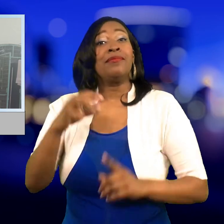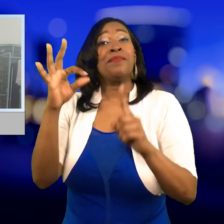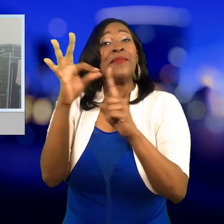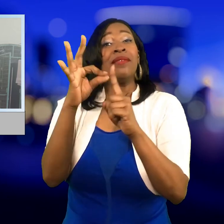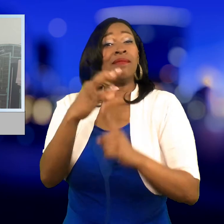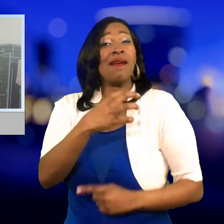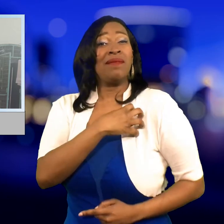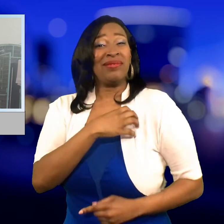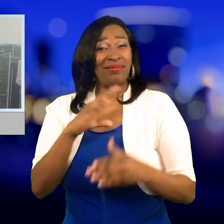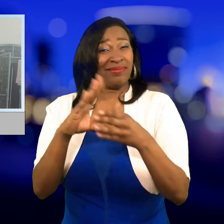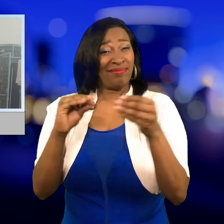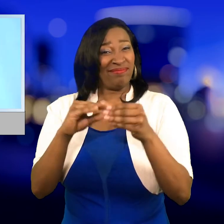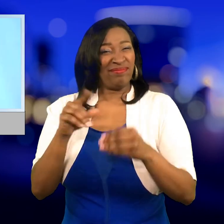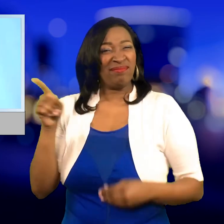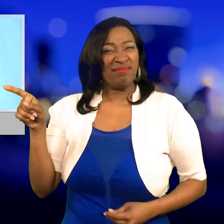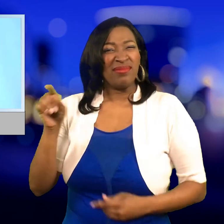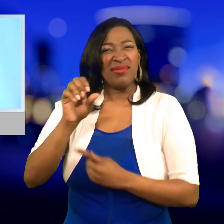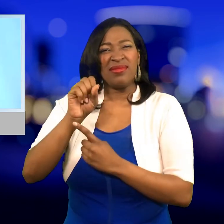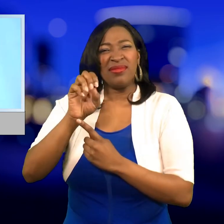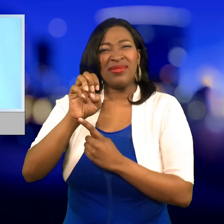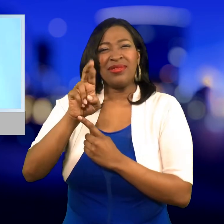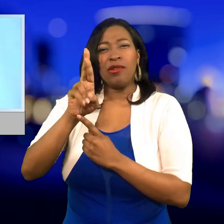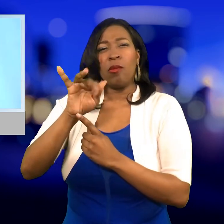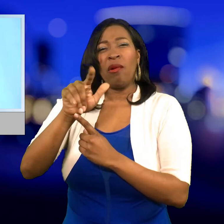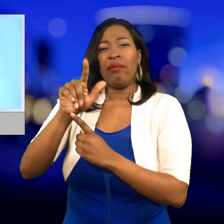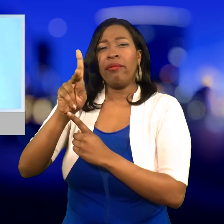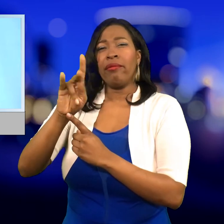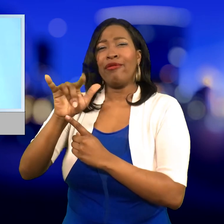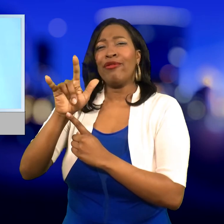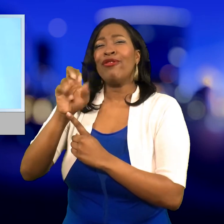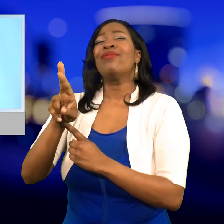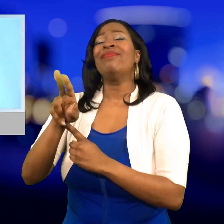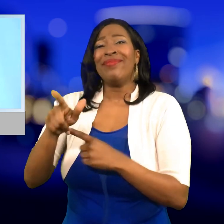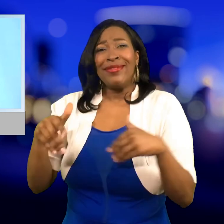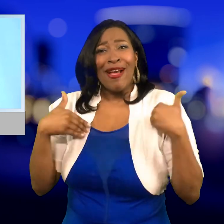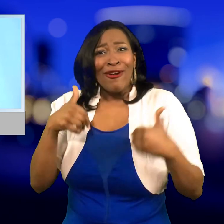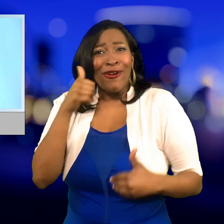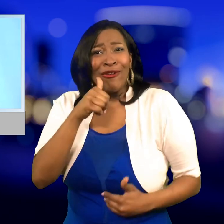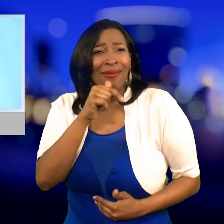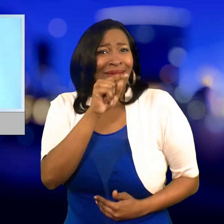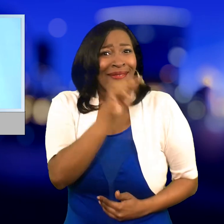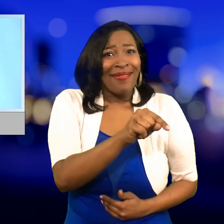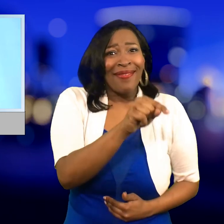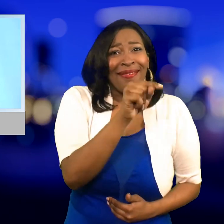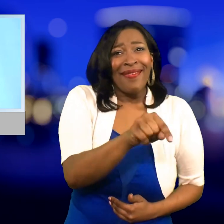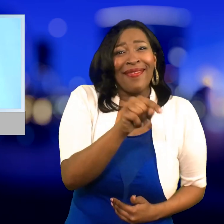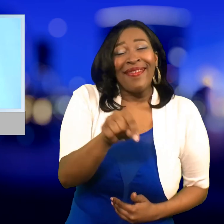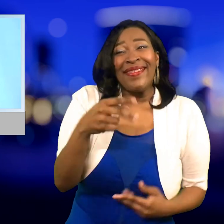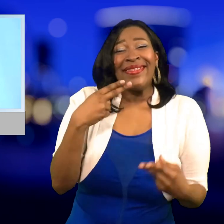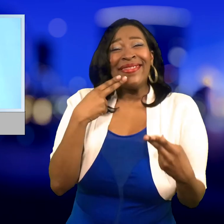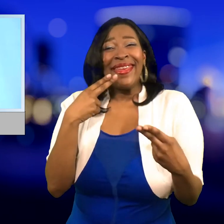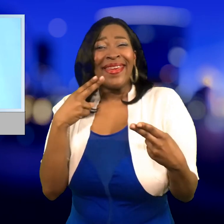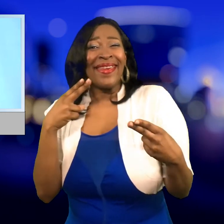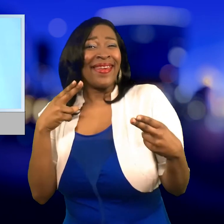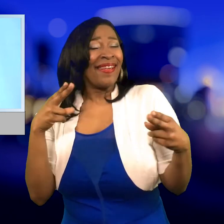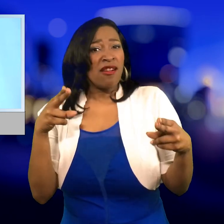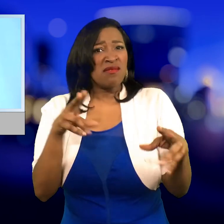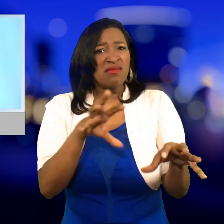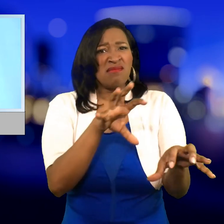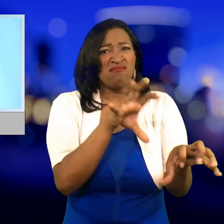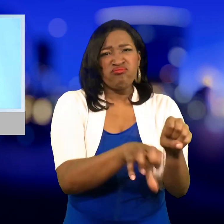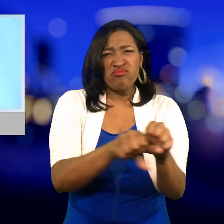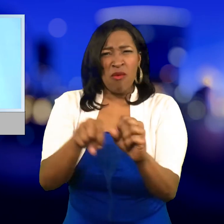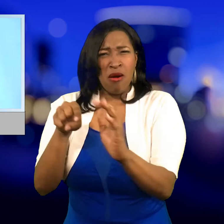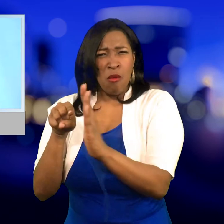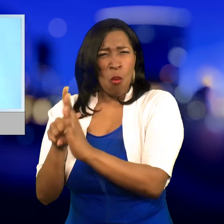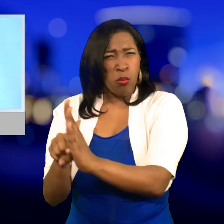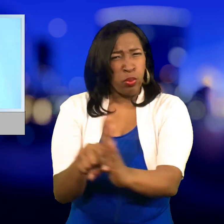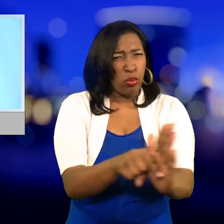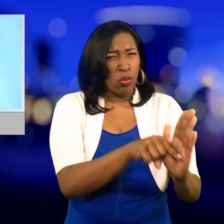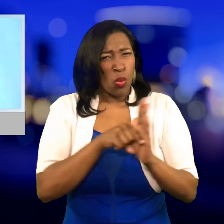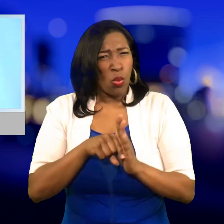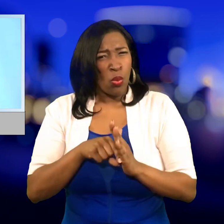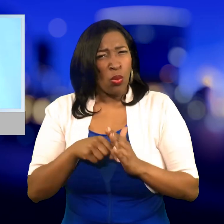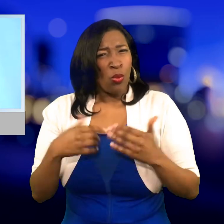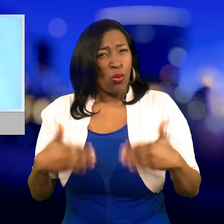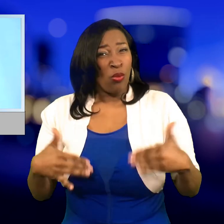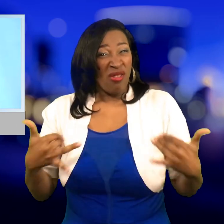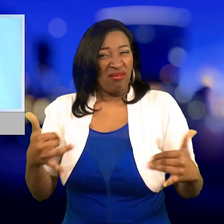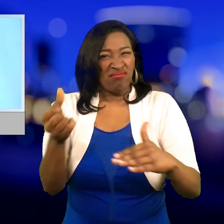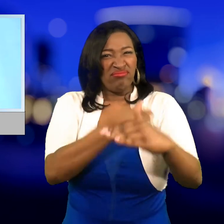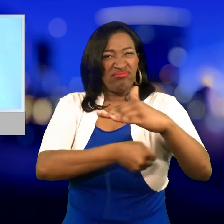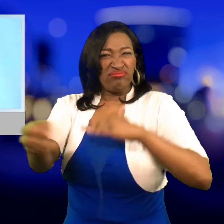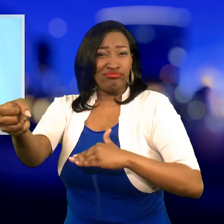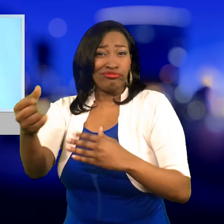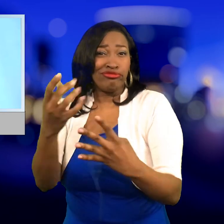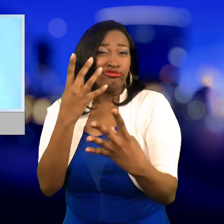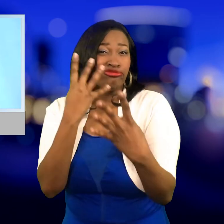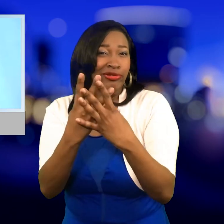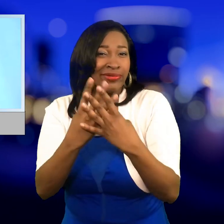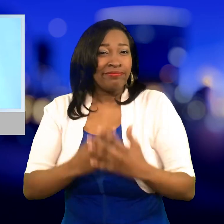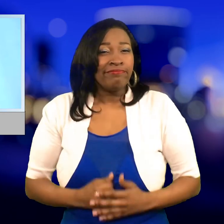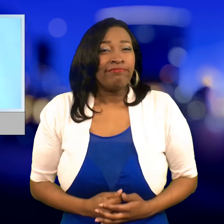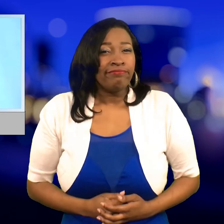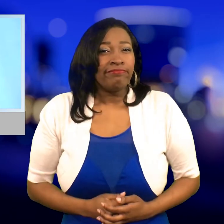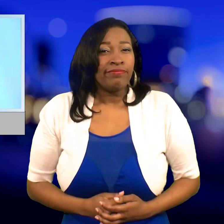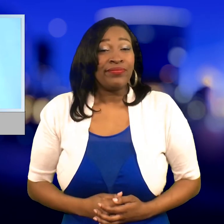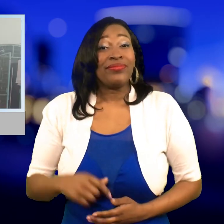Pakistani police believe Imran is serial killer who raped and murdered several young girls.